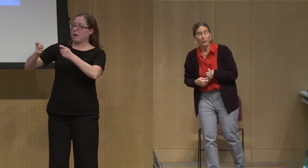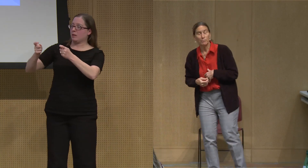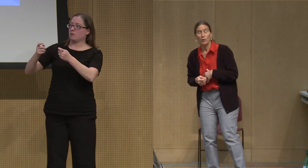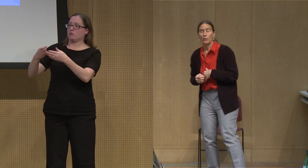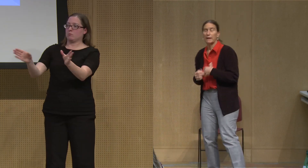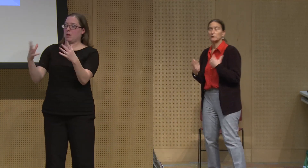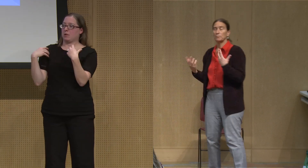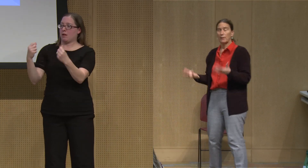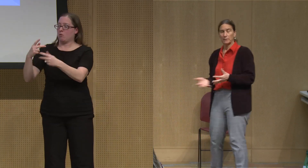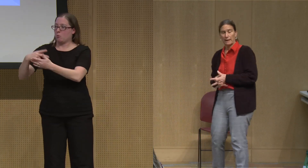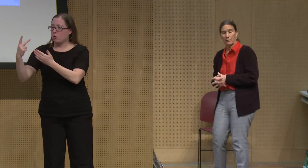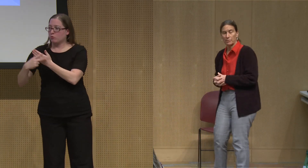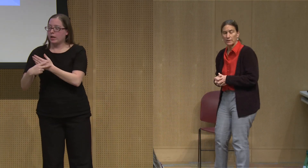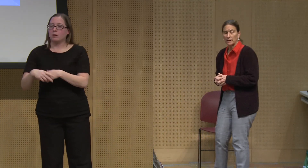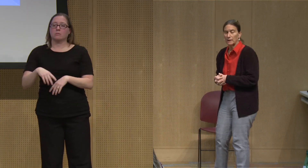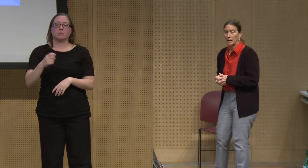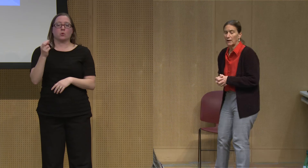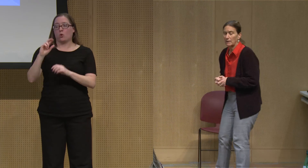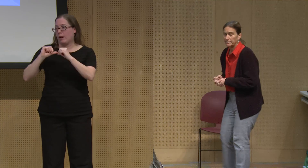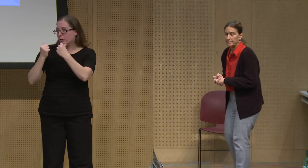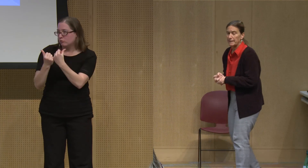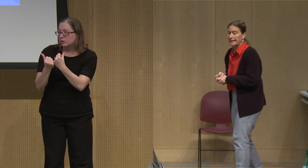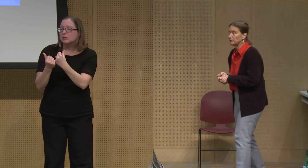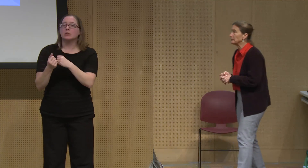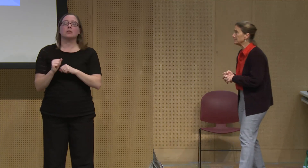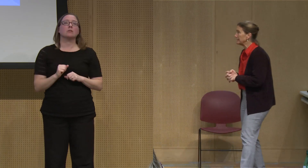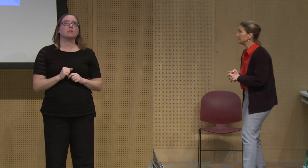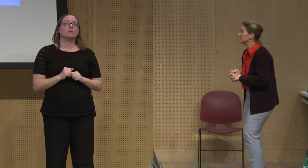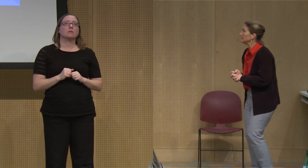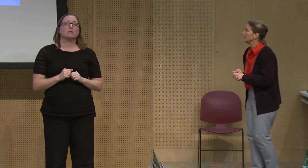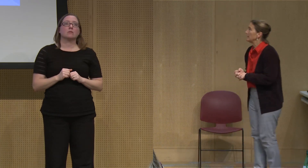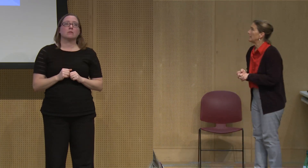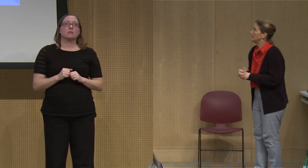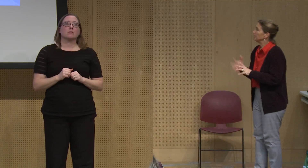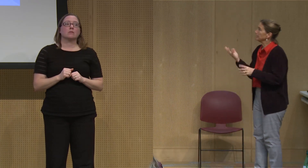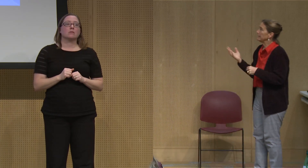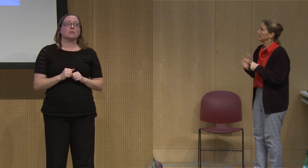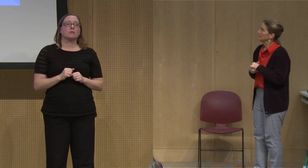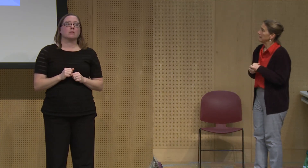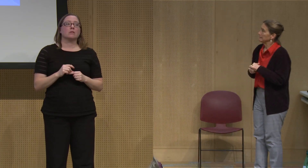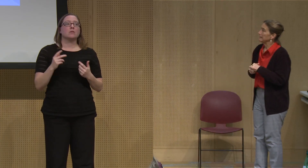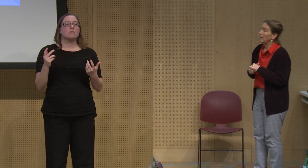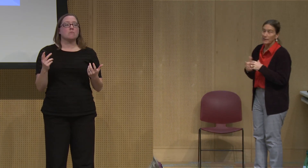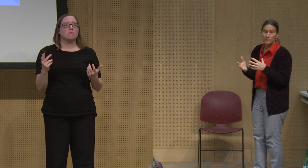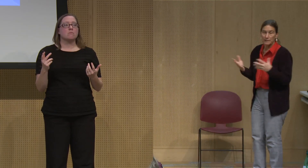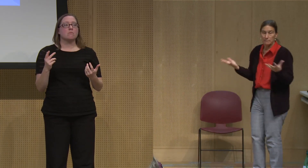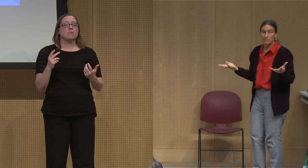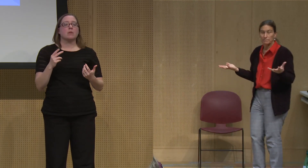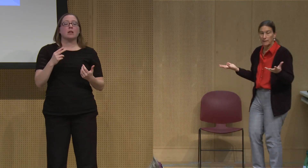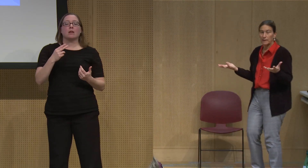OR PUBLIC HEALTH AGENCIES IN HOSPITA--EXCUSE ME--